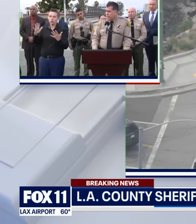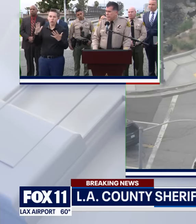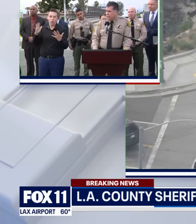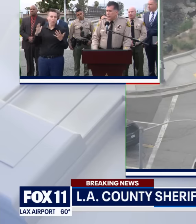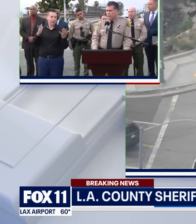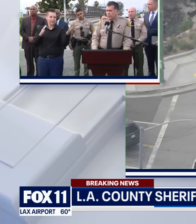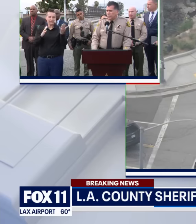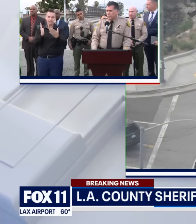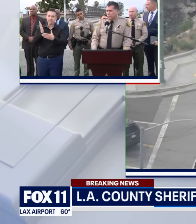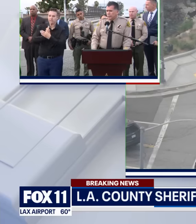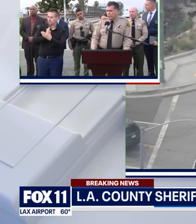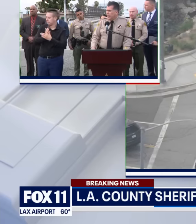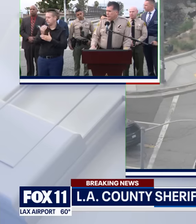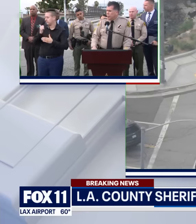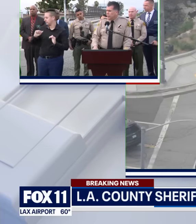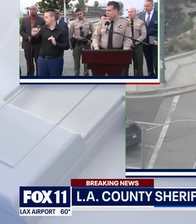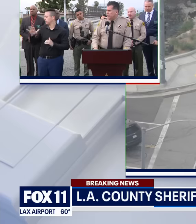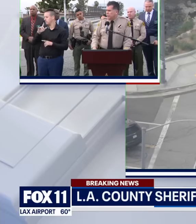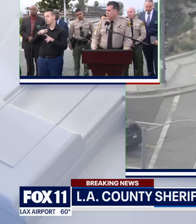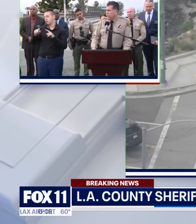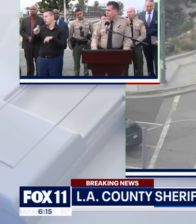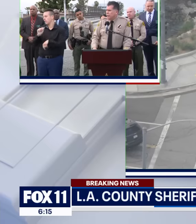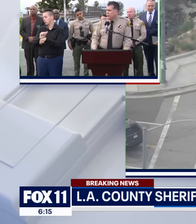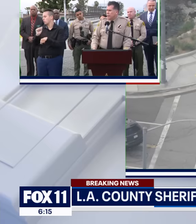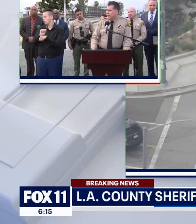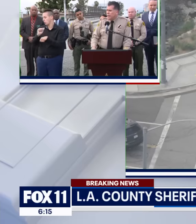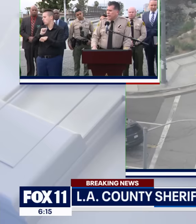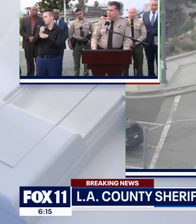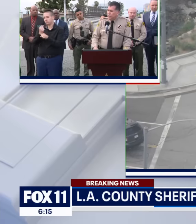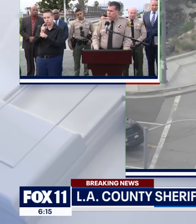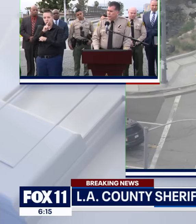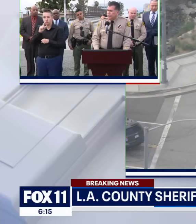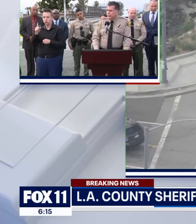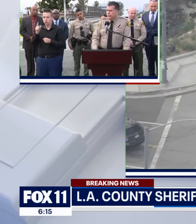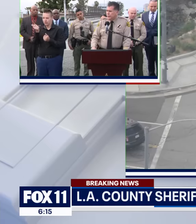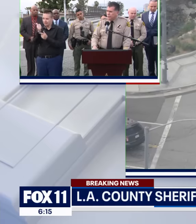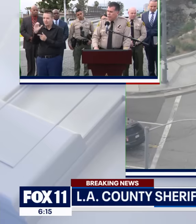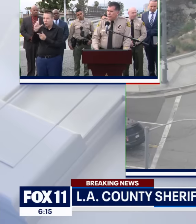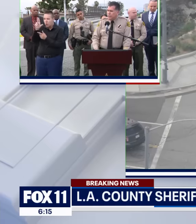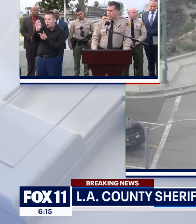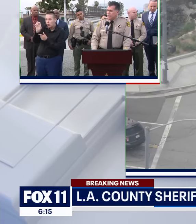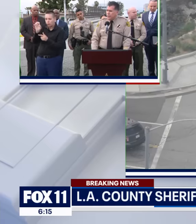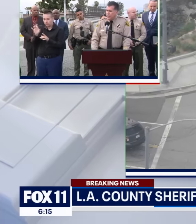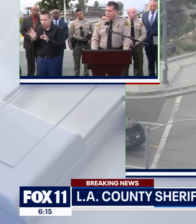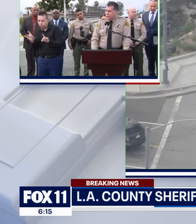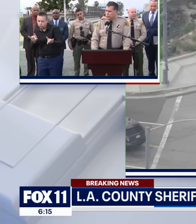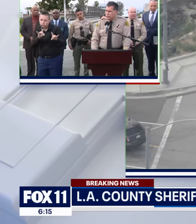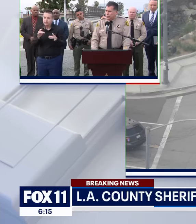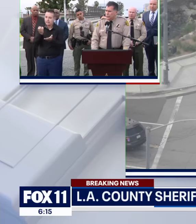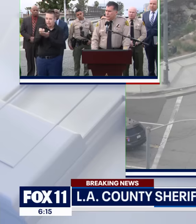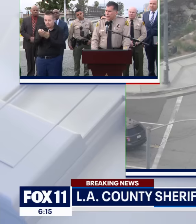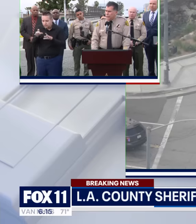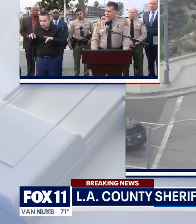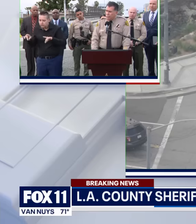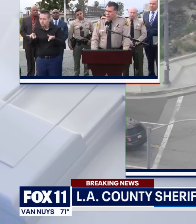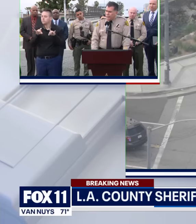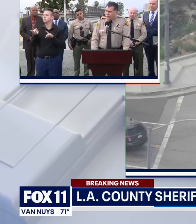intersection will be closed until the crime scene is processed and then secured,